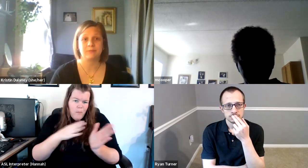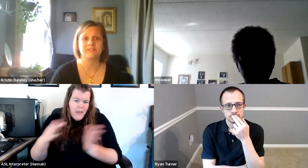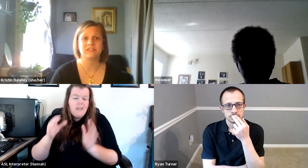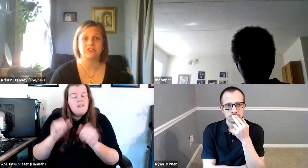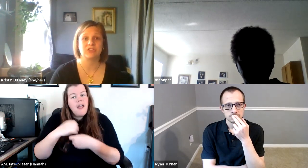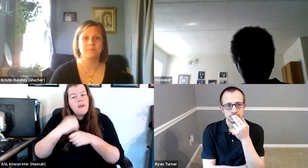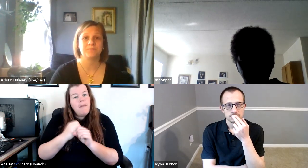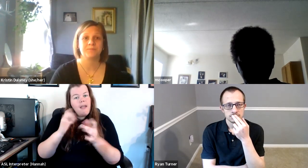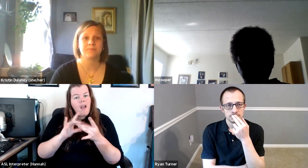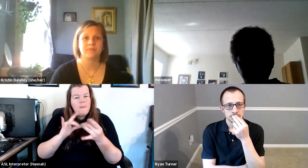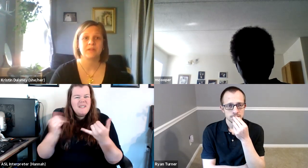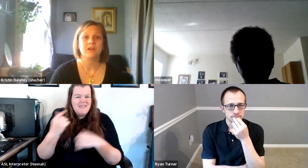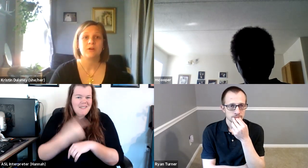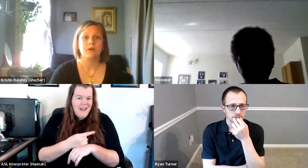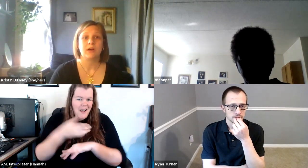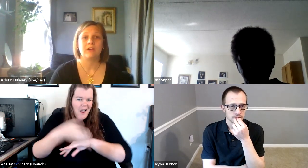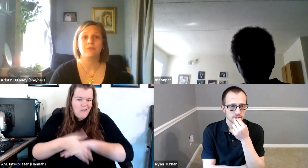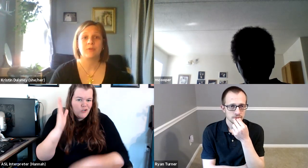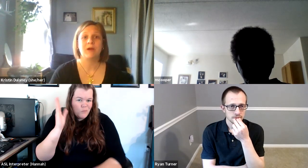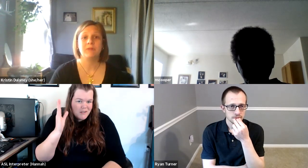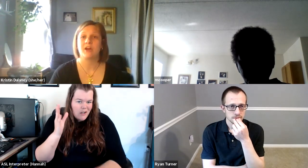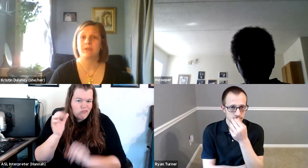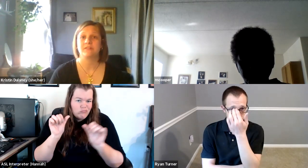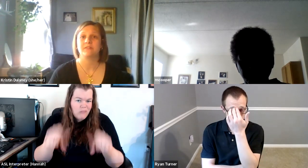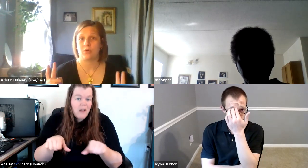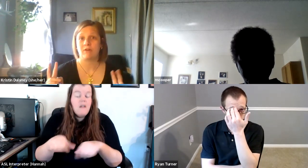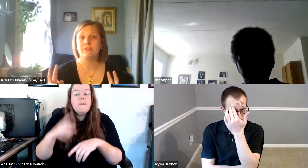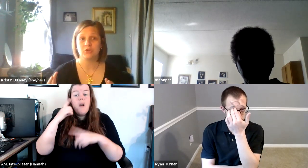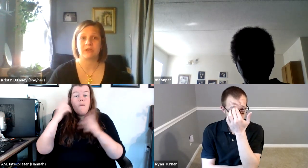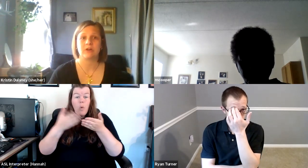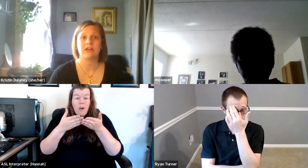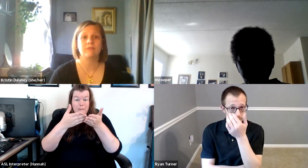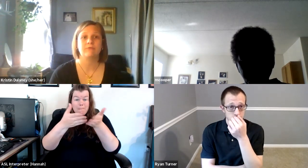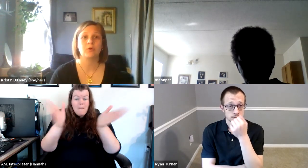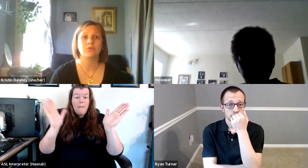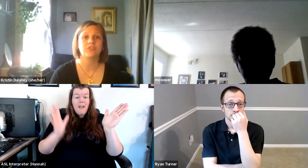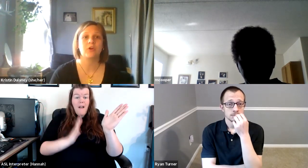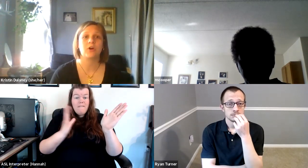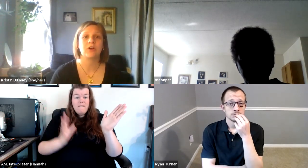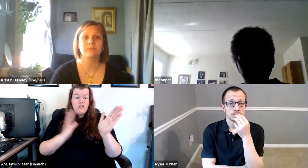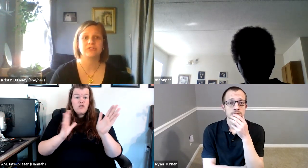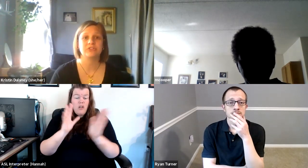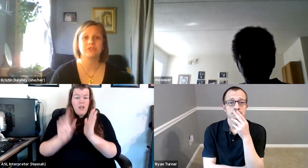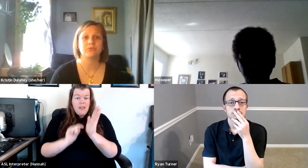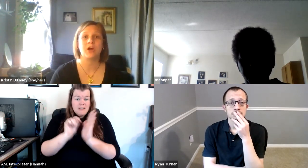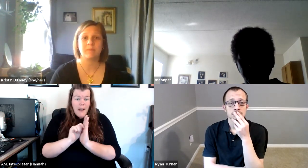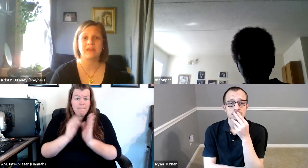the presentation. Uh for the public comments you know official period, folks are able to comment